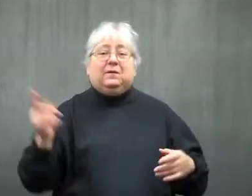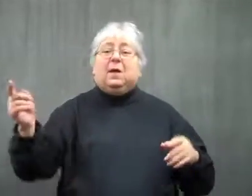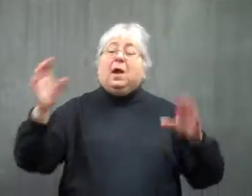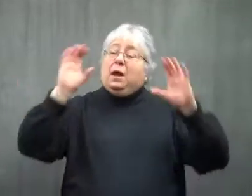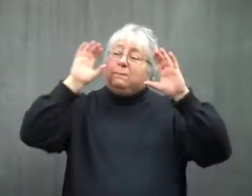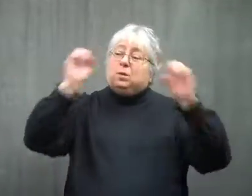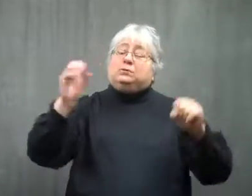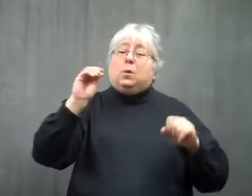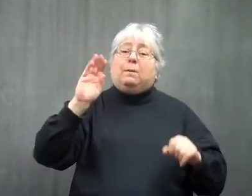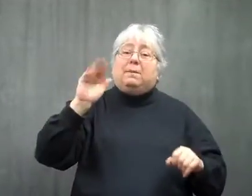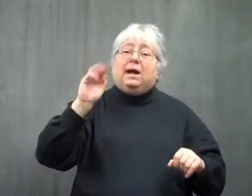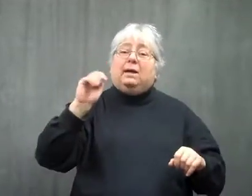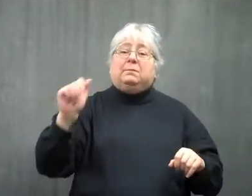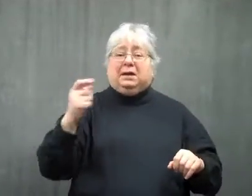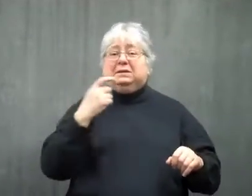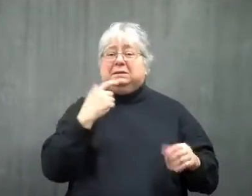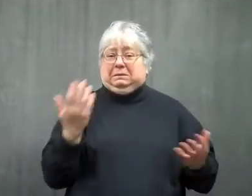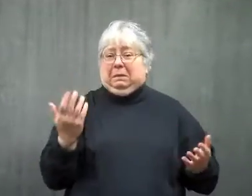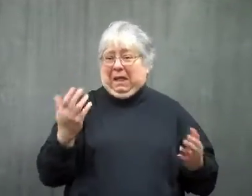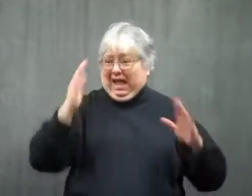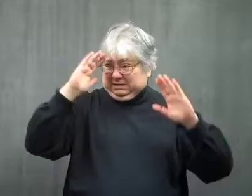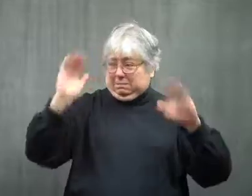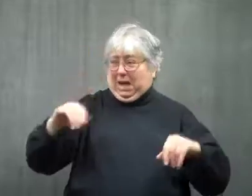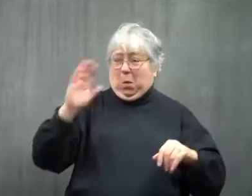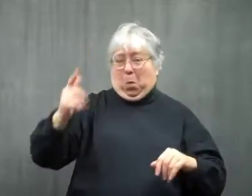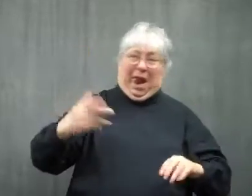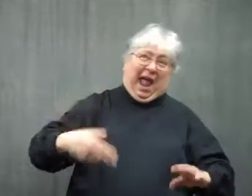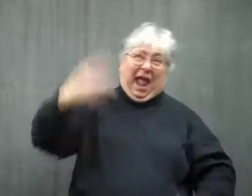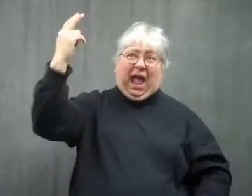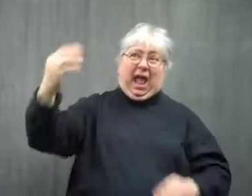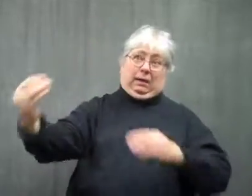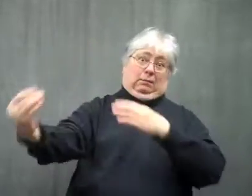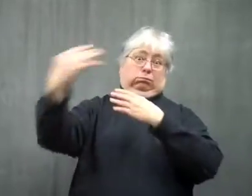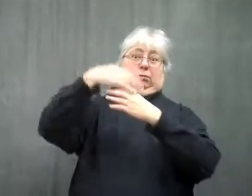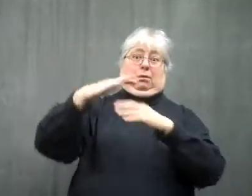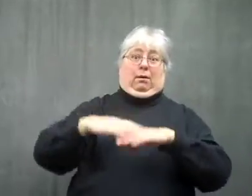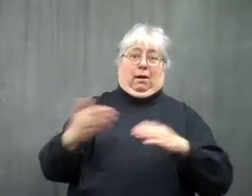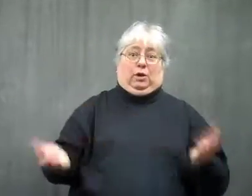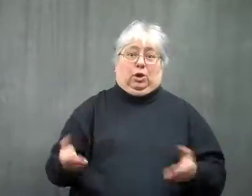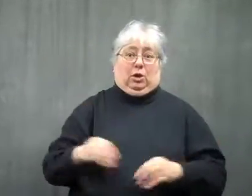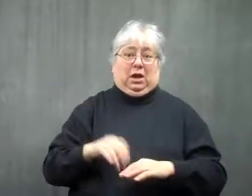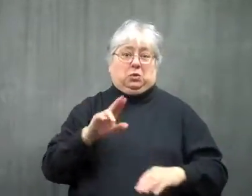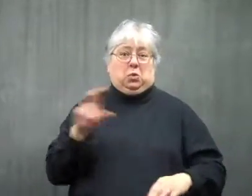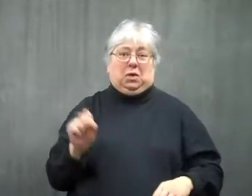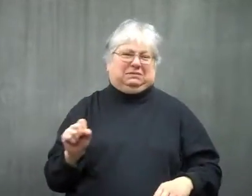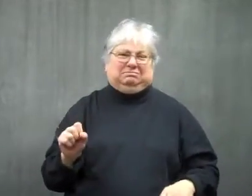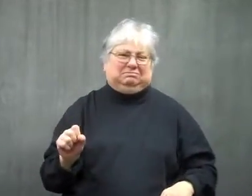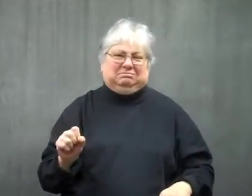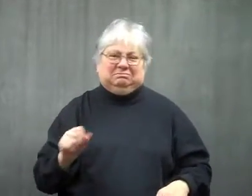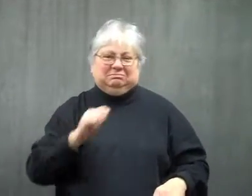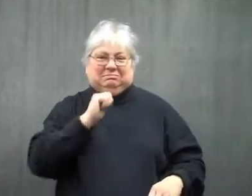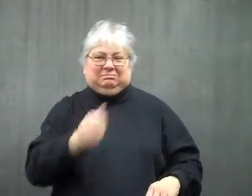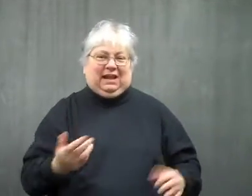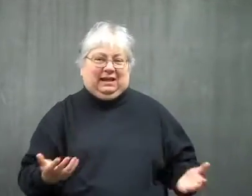President Obama said he didn't anticipate high levels in the U.S.